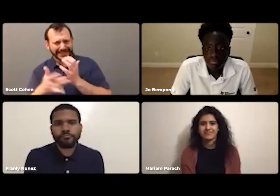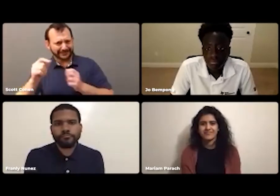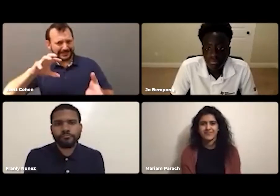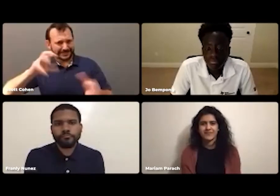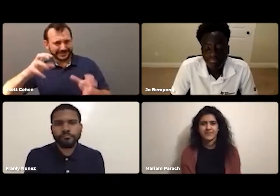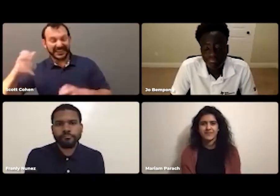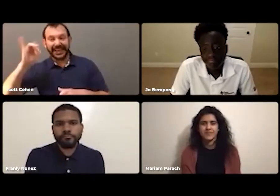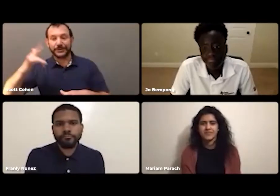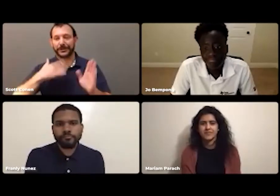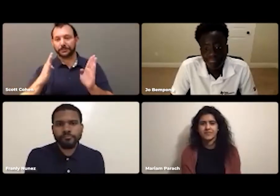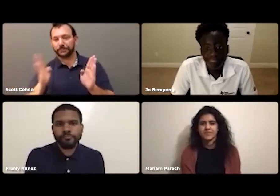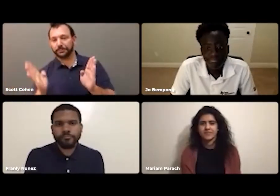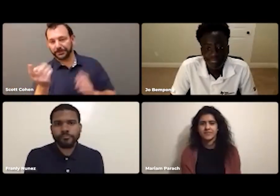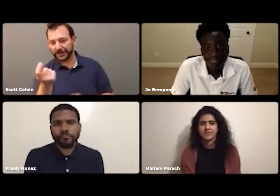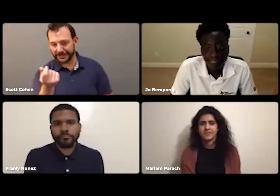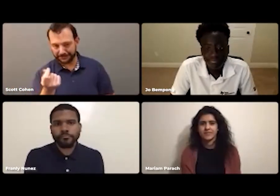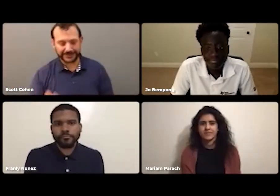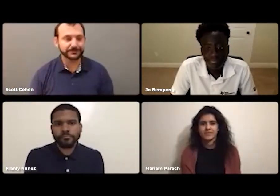Thank you for your stories.